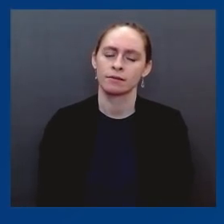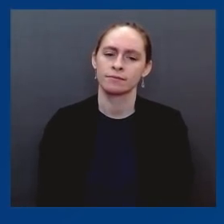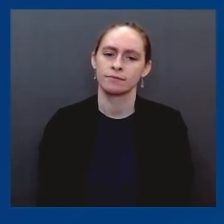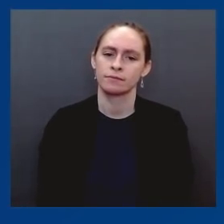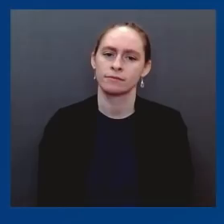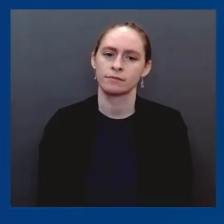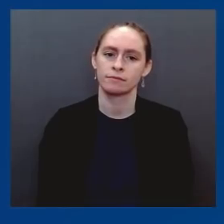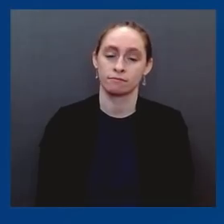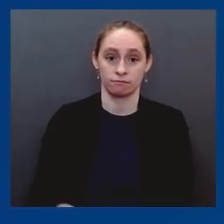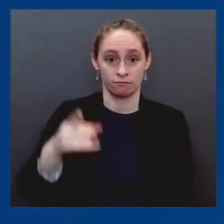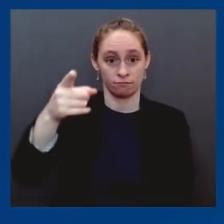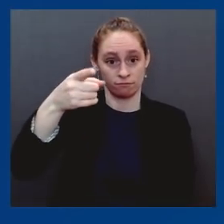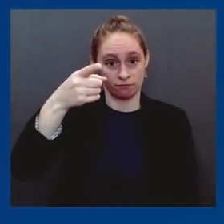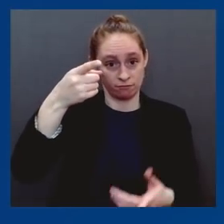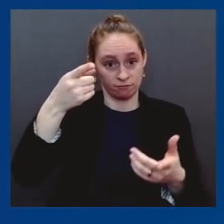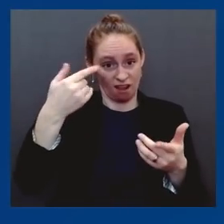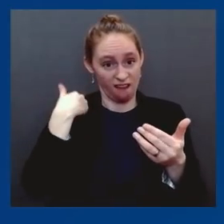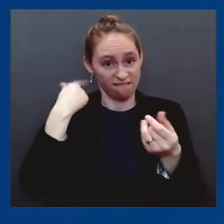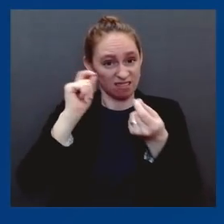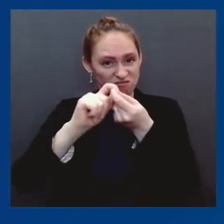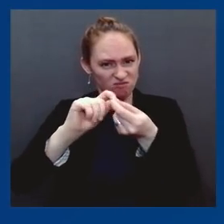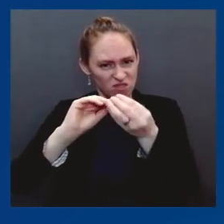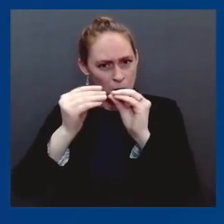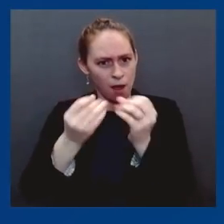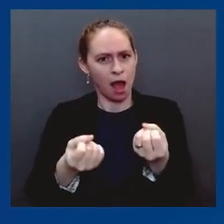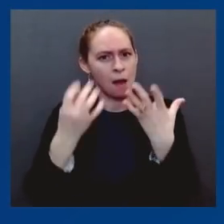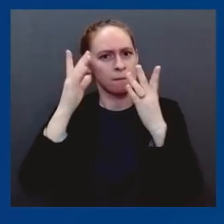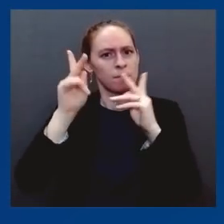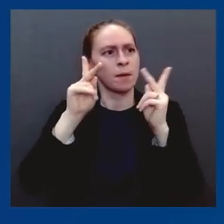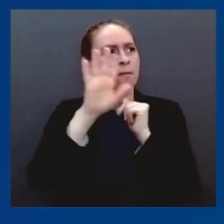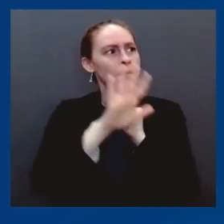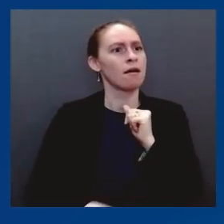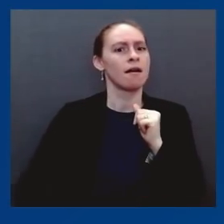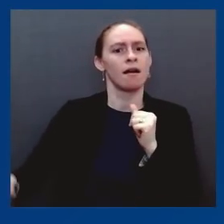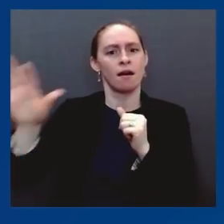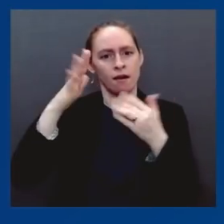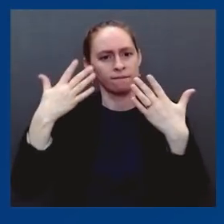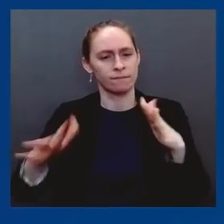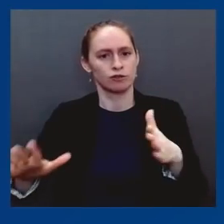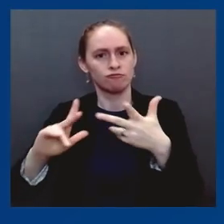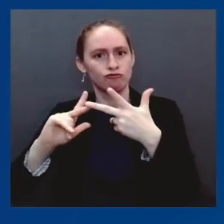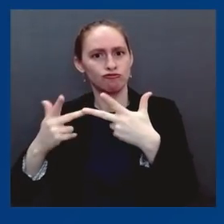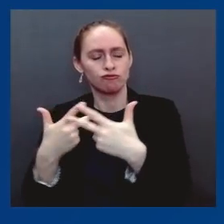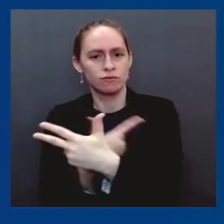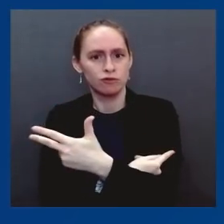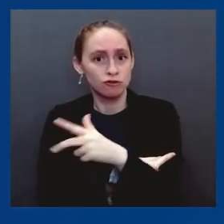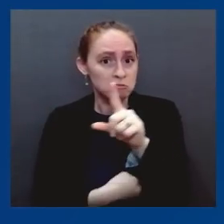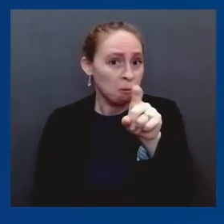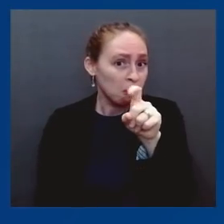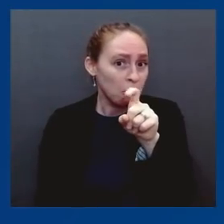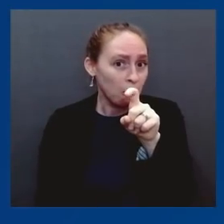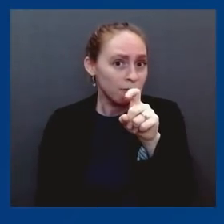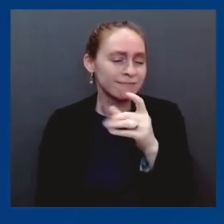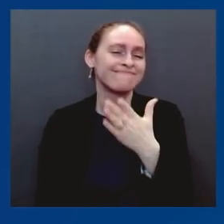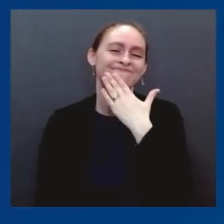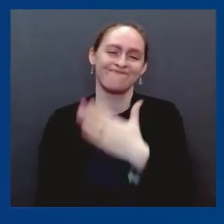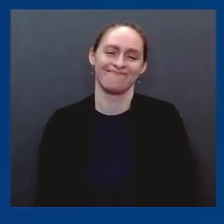Mr. Zients: Good. So, I'll go first on the FDA test. And then, Dr. Fauci, if you want to add anything.